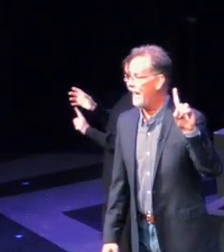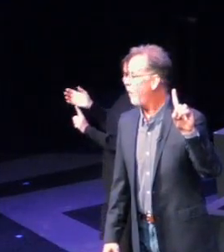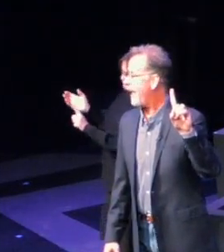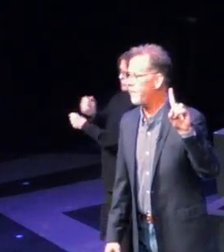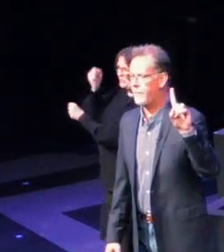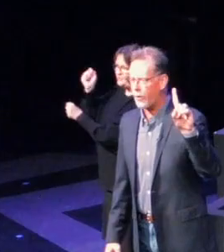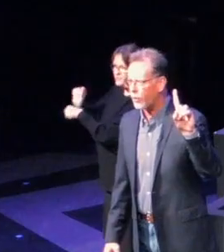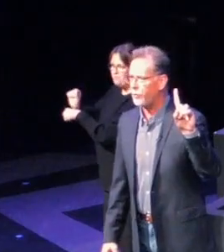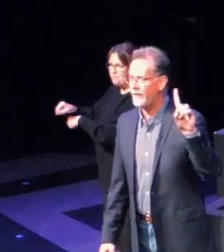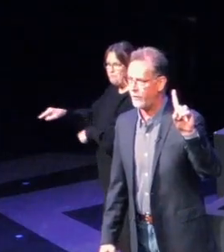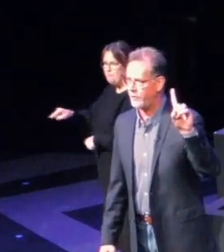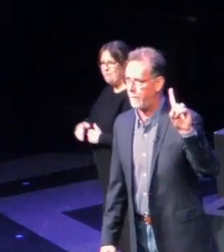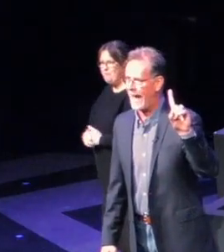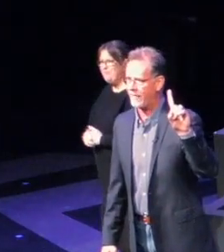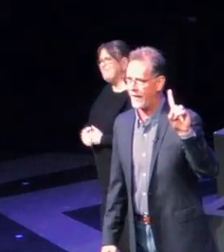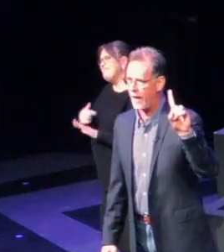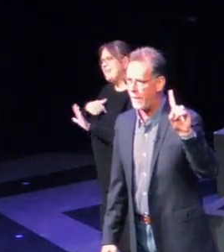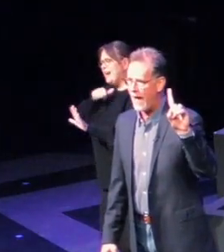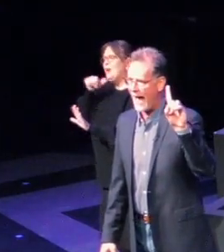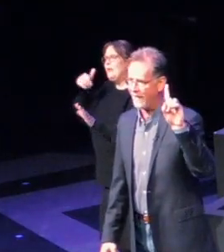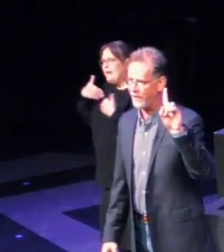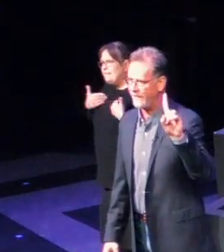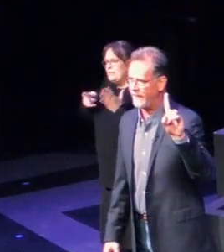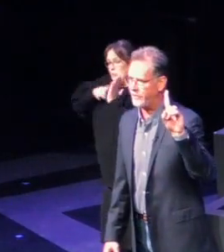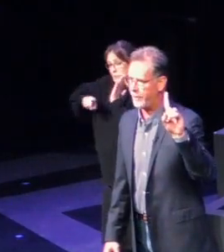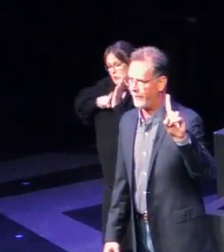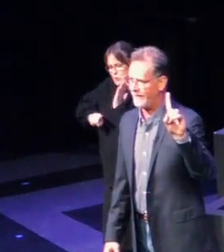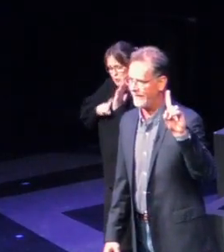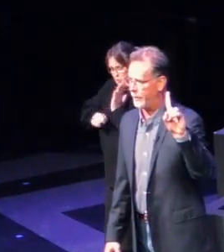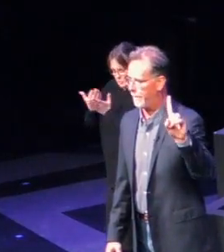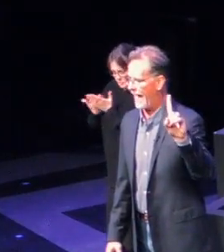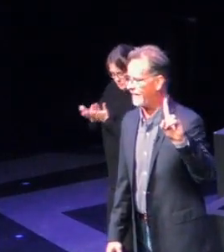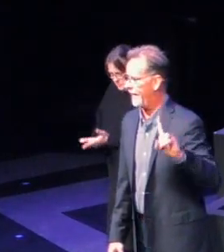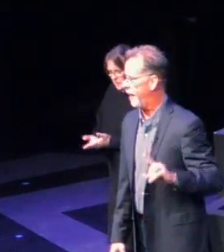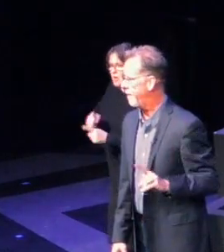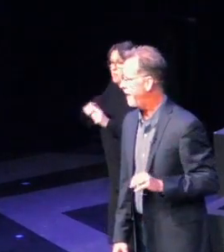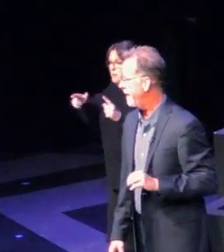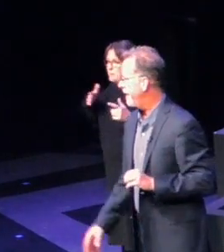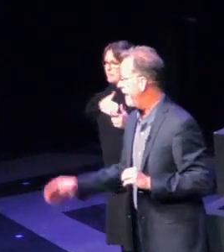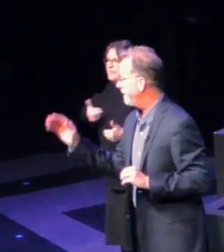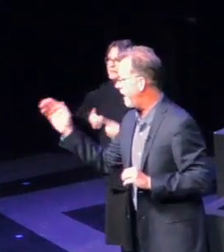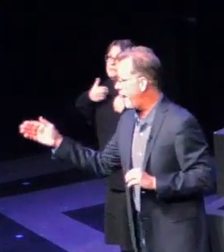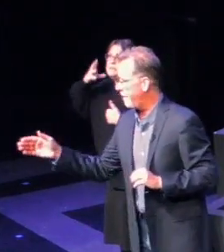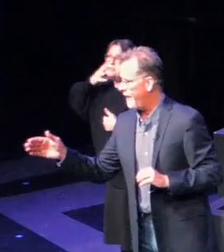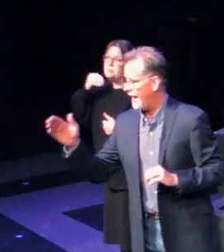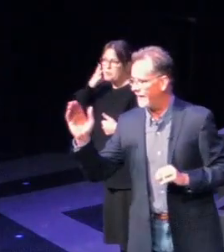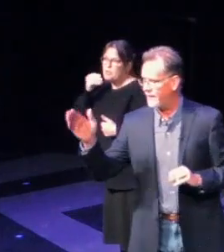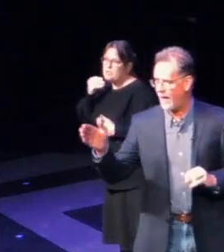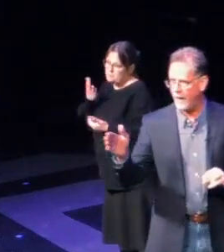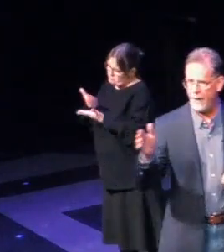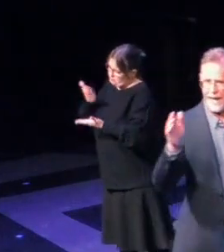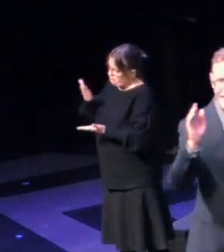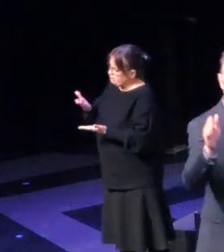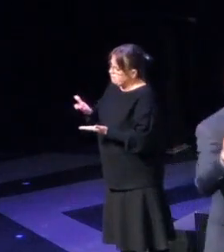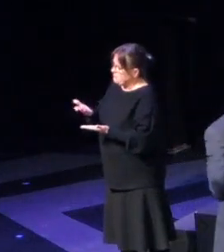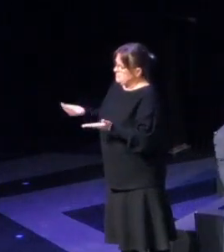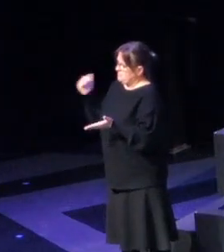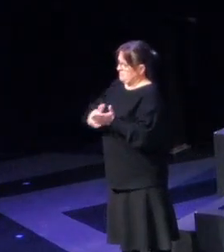I don't have empirical research to back that up. I have lived experiences that back that up time and time and time again.